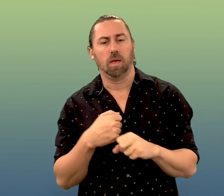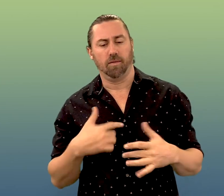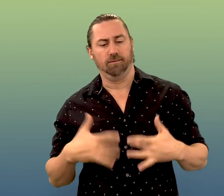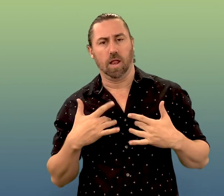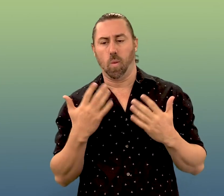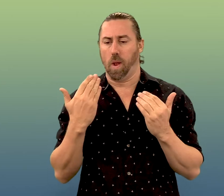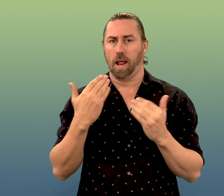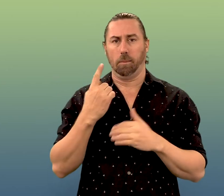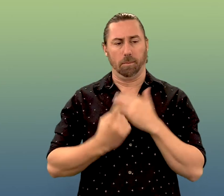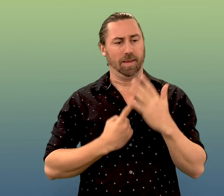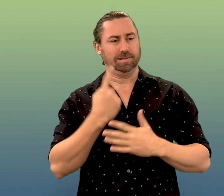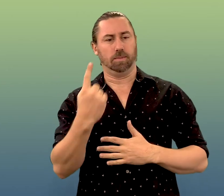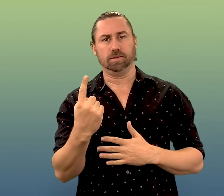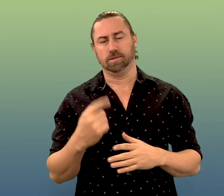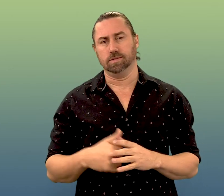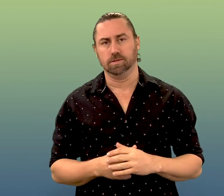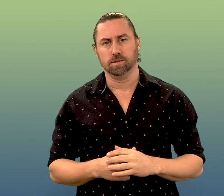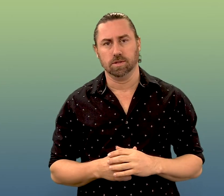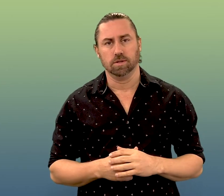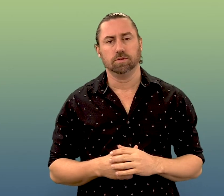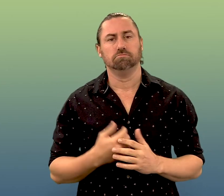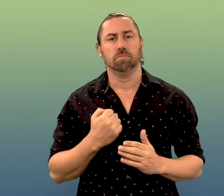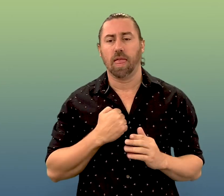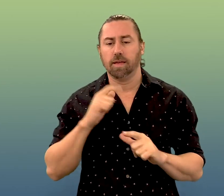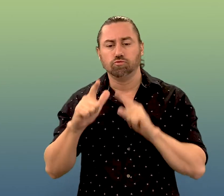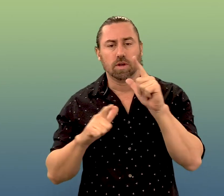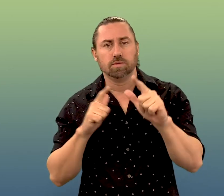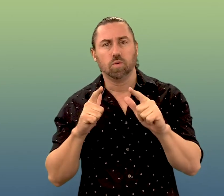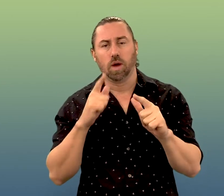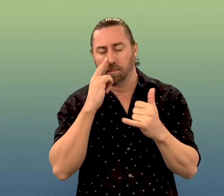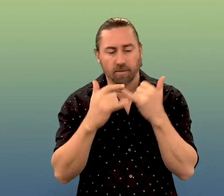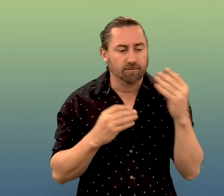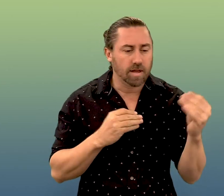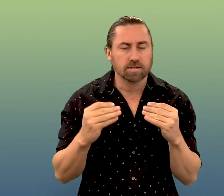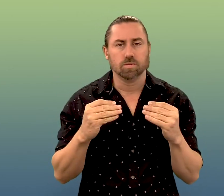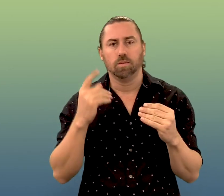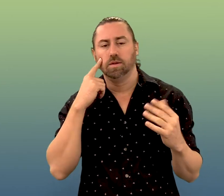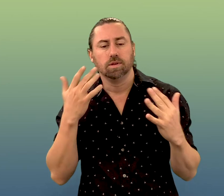Make me feel welcome and independent. TMR's transport products are flexible,